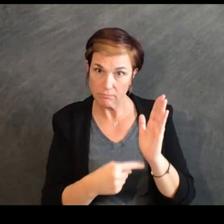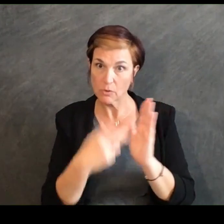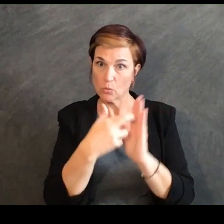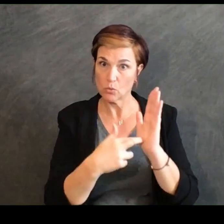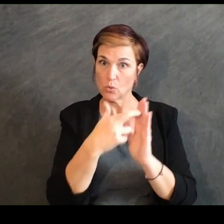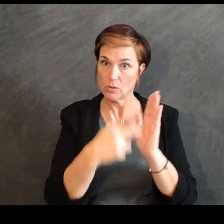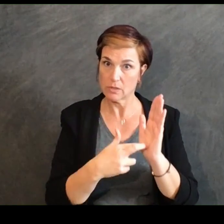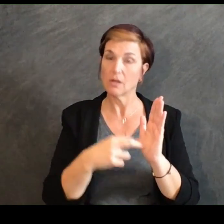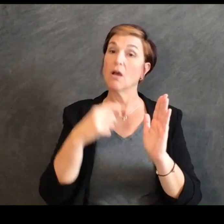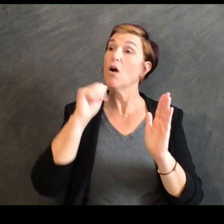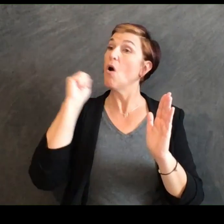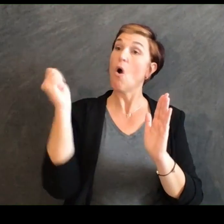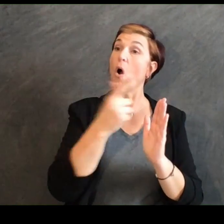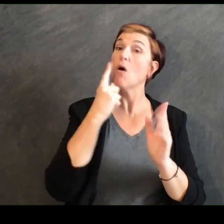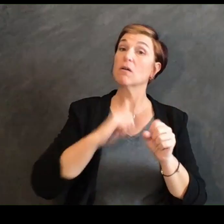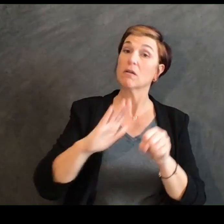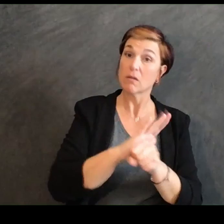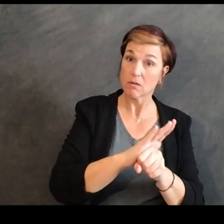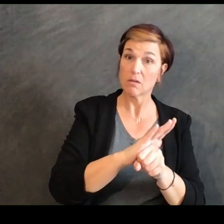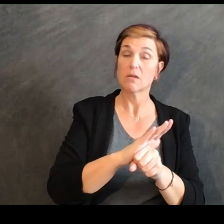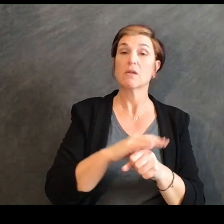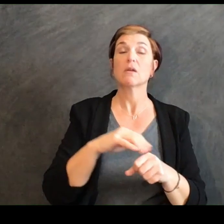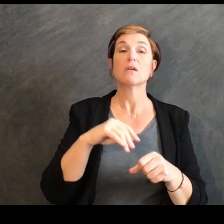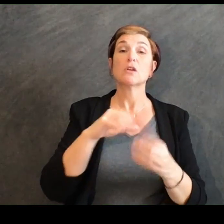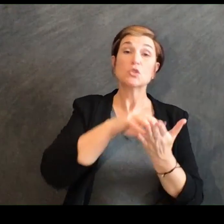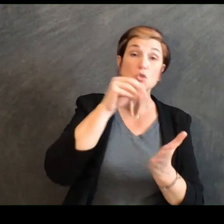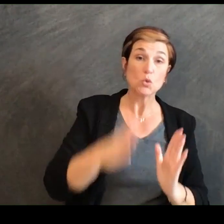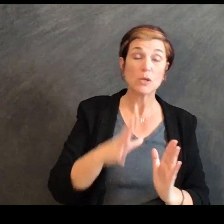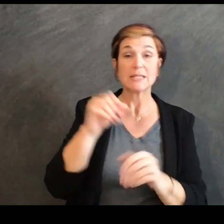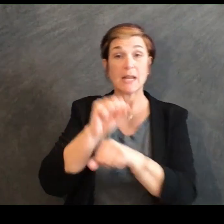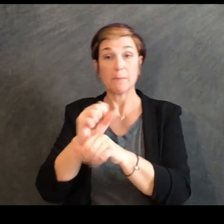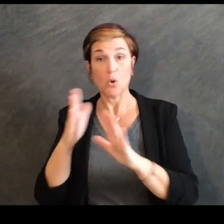health of their employees and their students I encourage everyone to follow